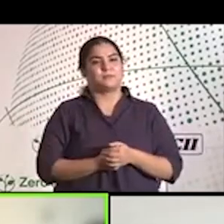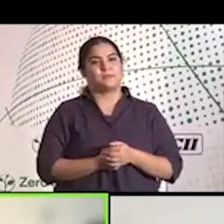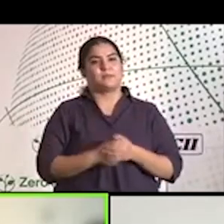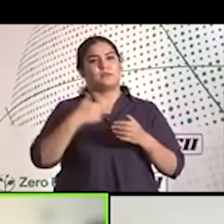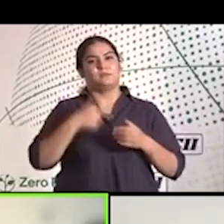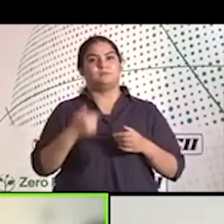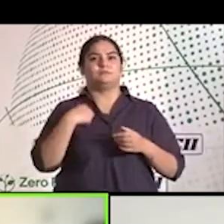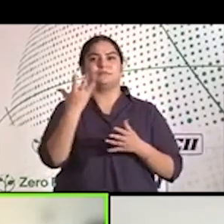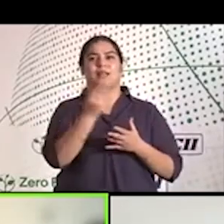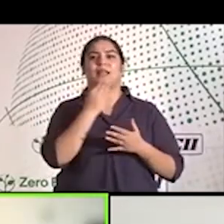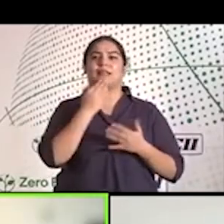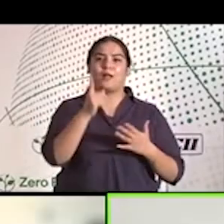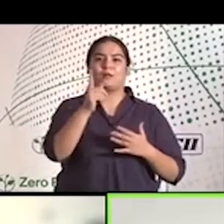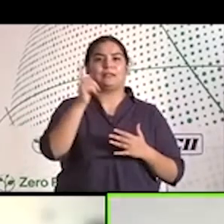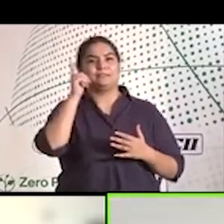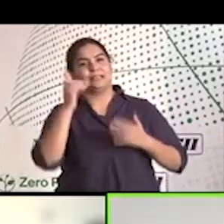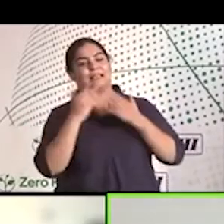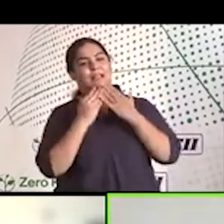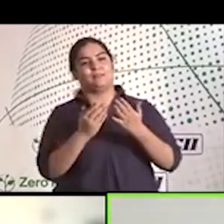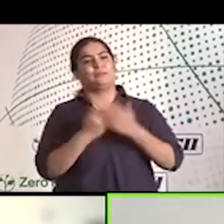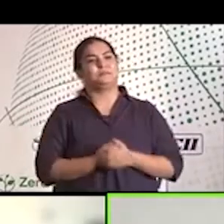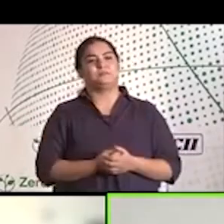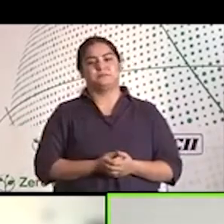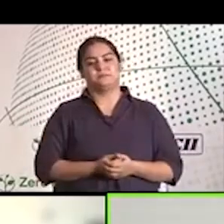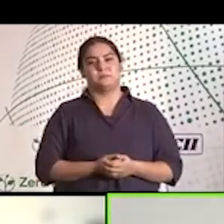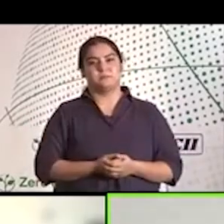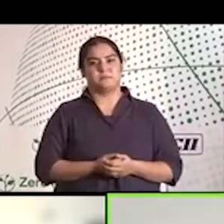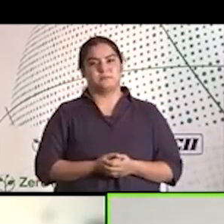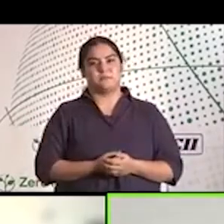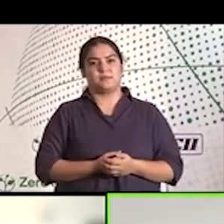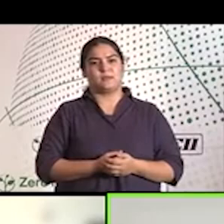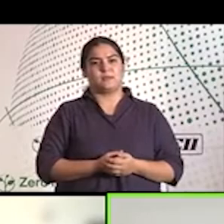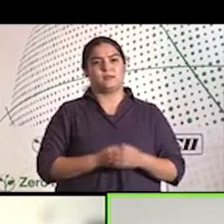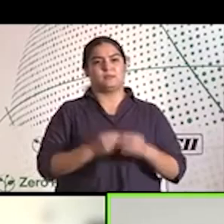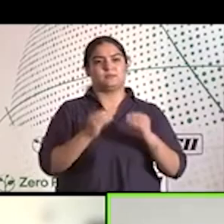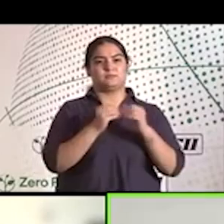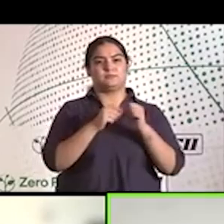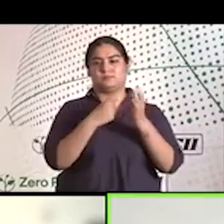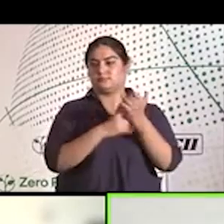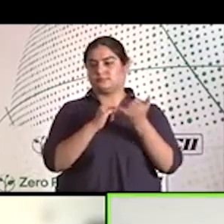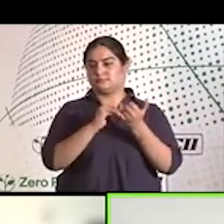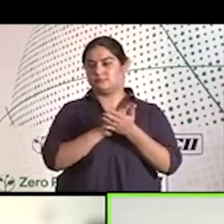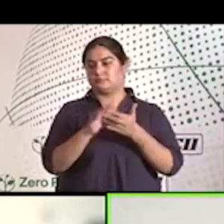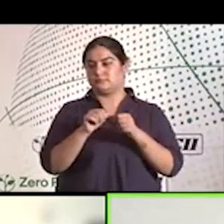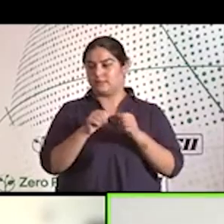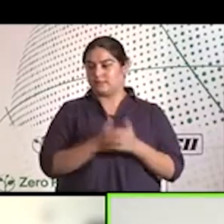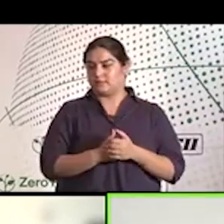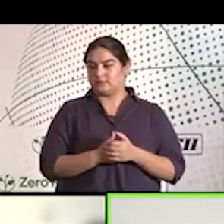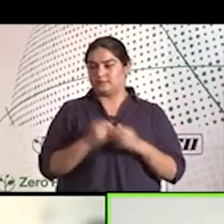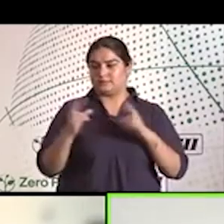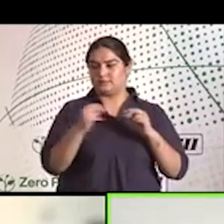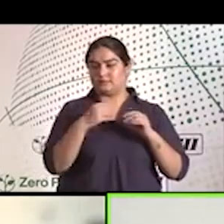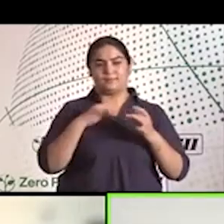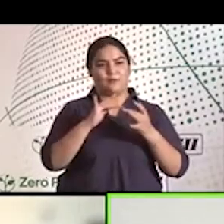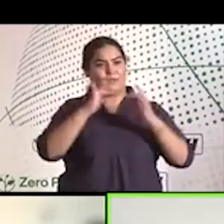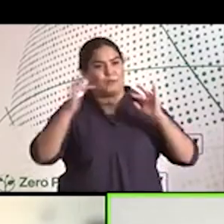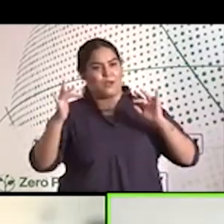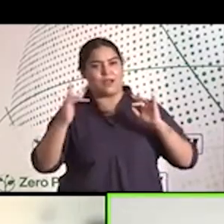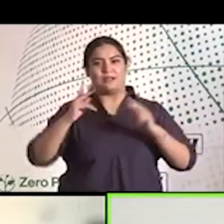Thank you. Aziz Bhatia, would you like to go next? I'm trying to make the virtual an online audience.